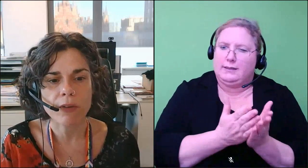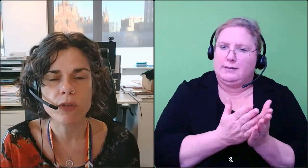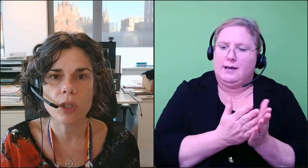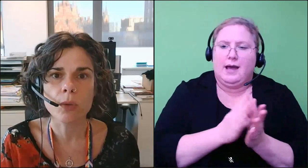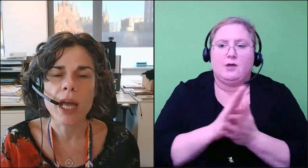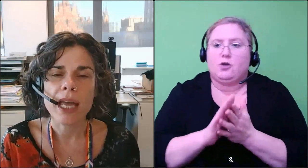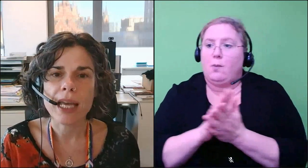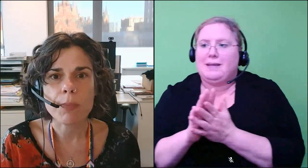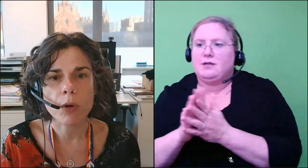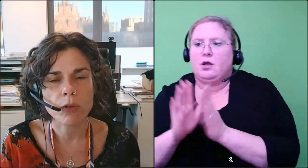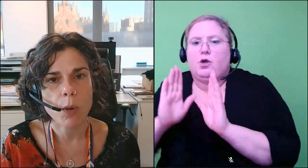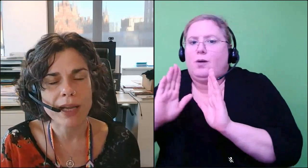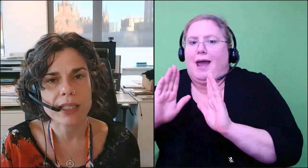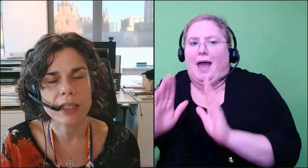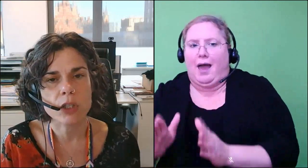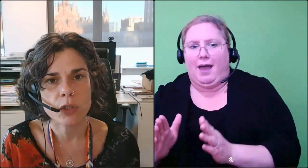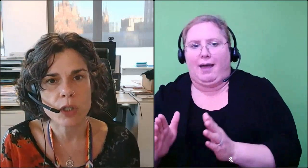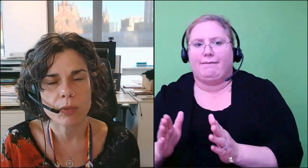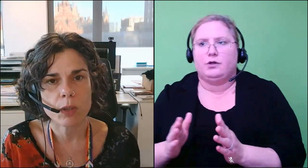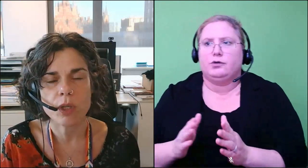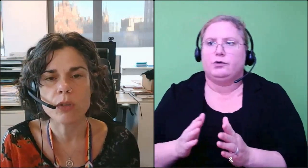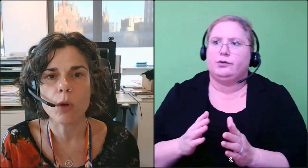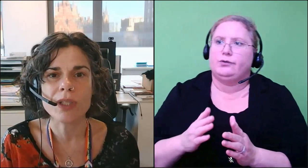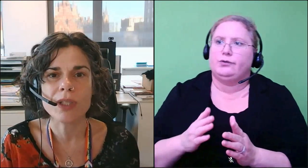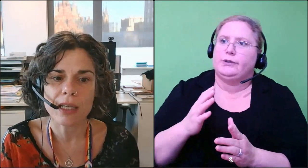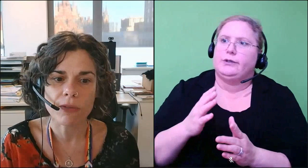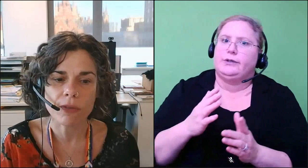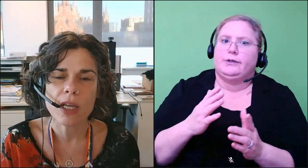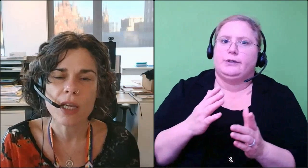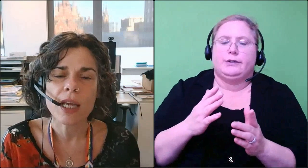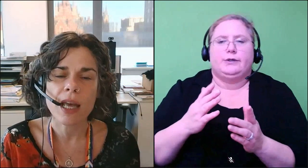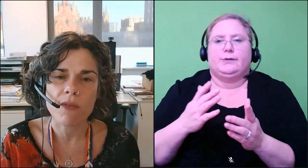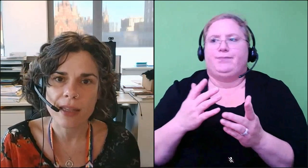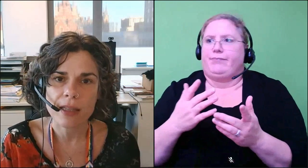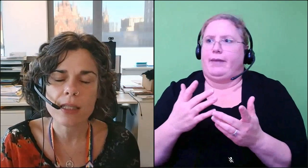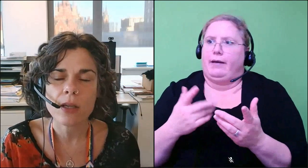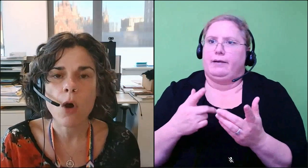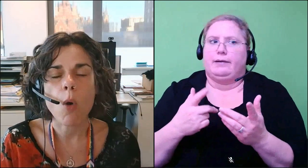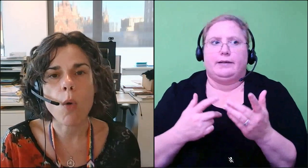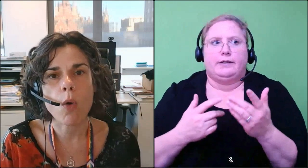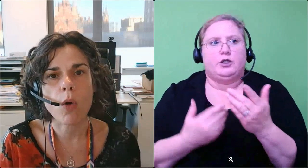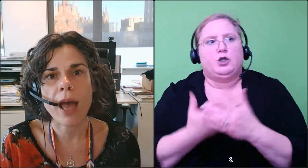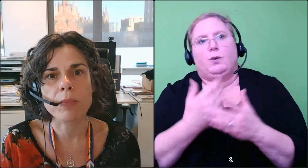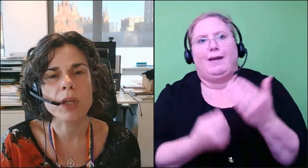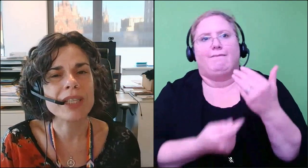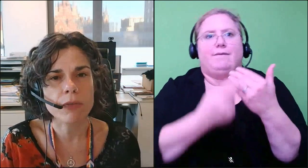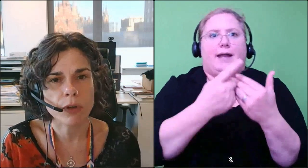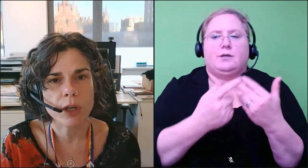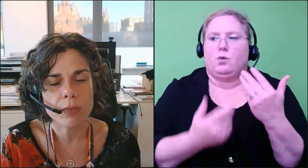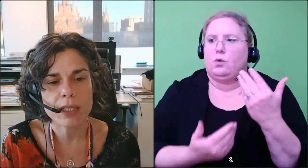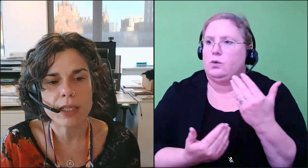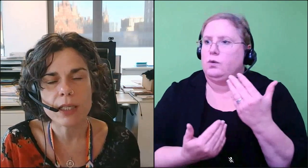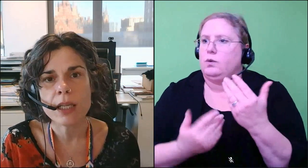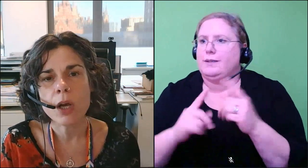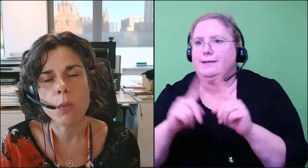have to keep on requesting adjustments when you go to different events or different committees